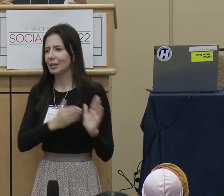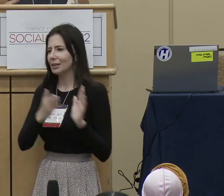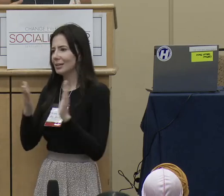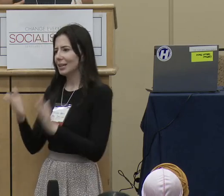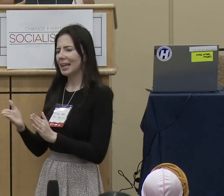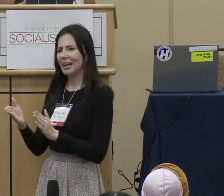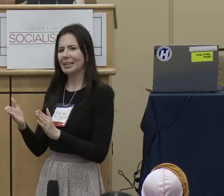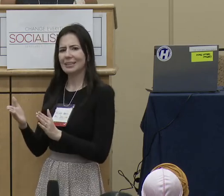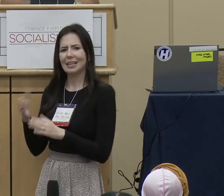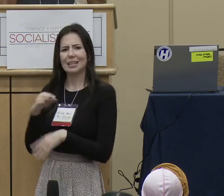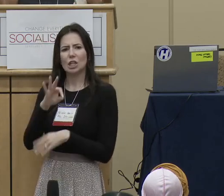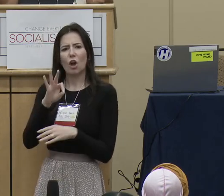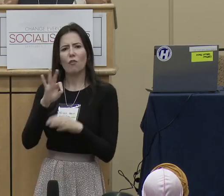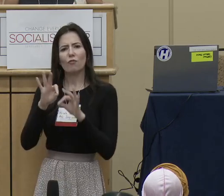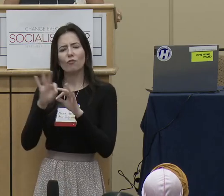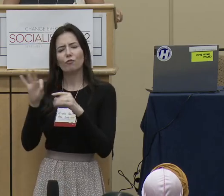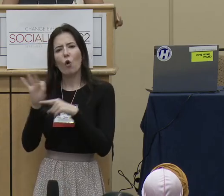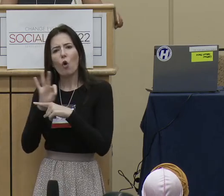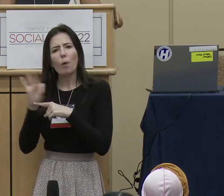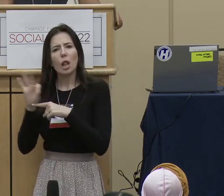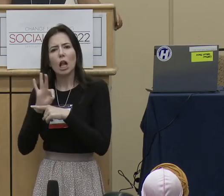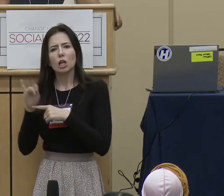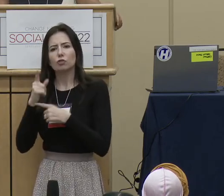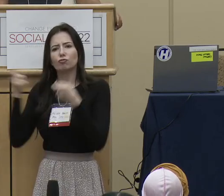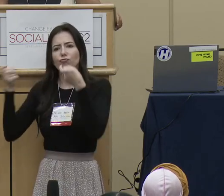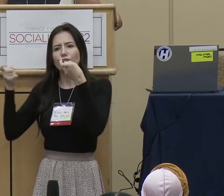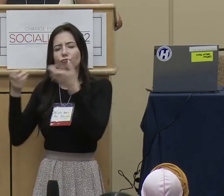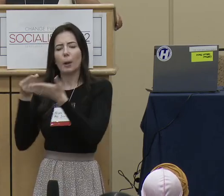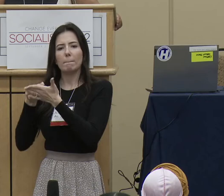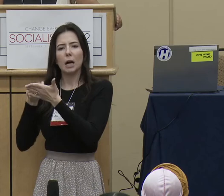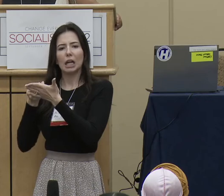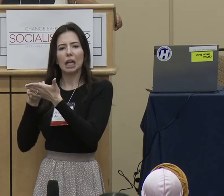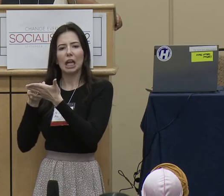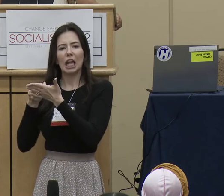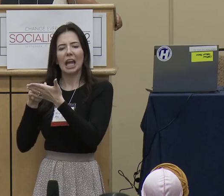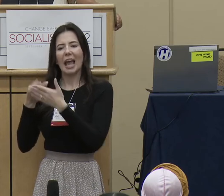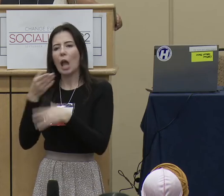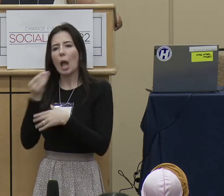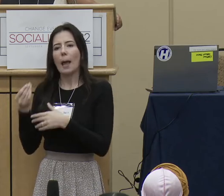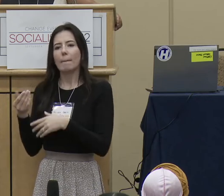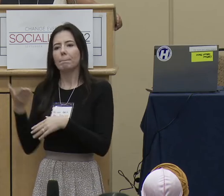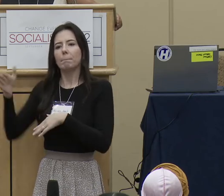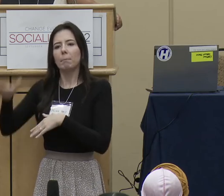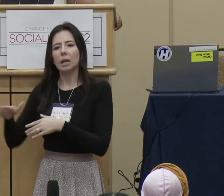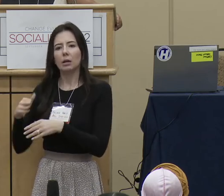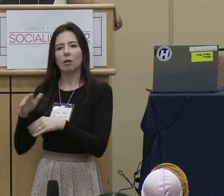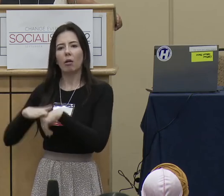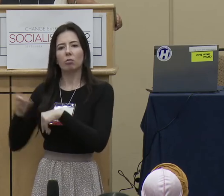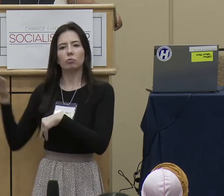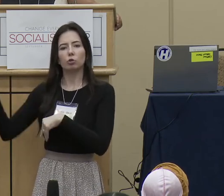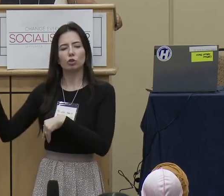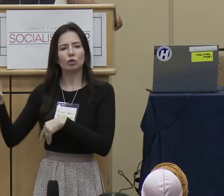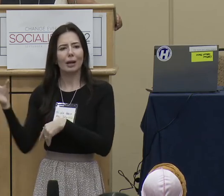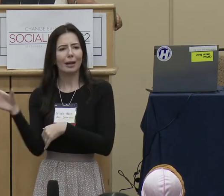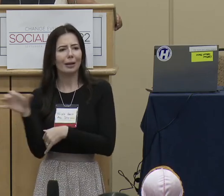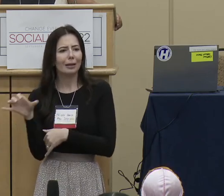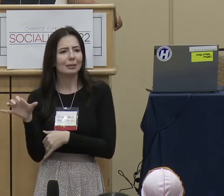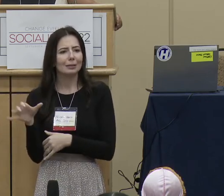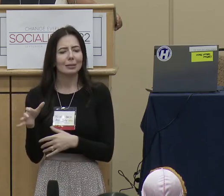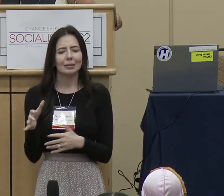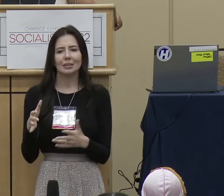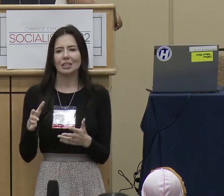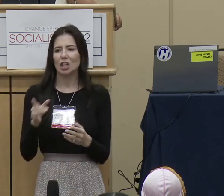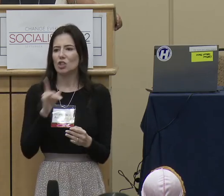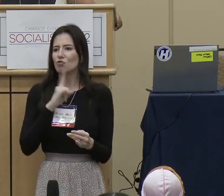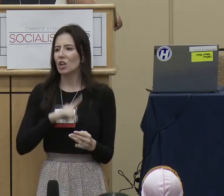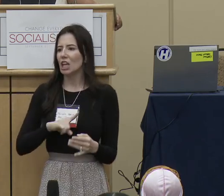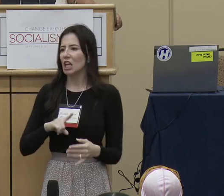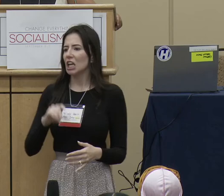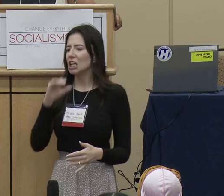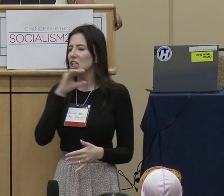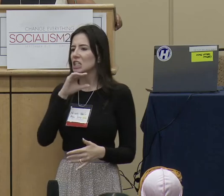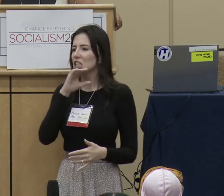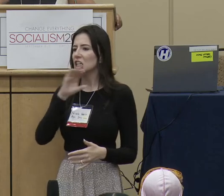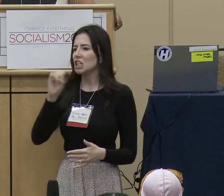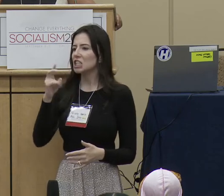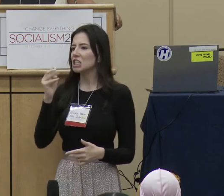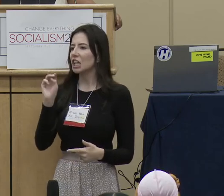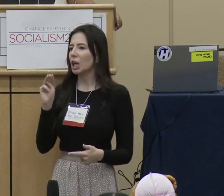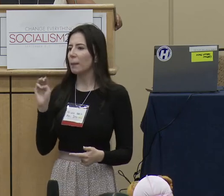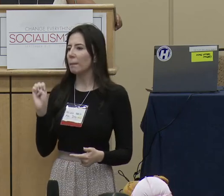kind of mor fous thing, which is form betting on the future.